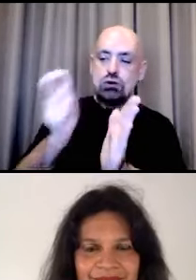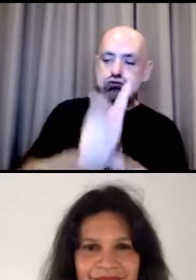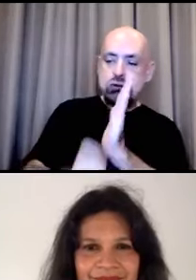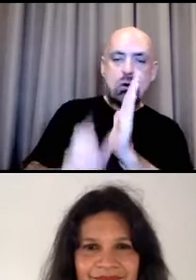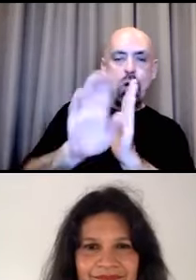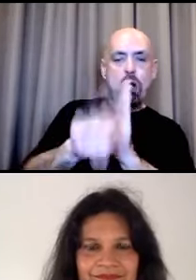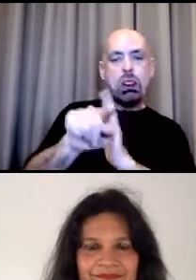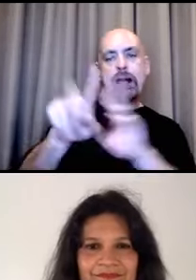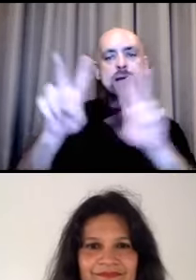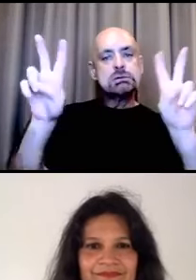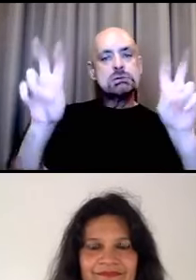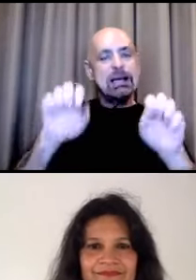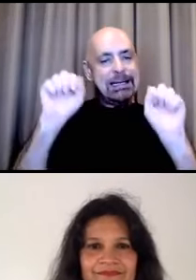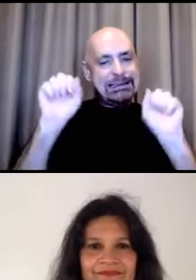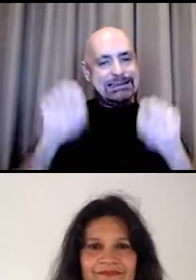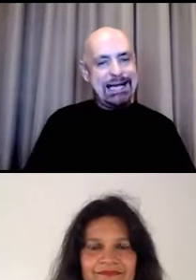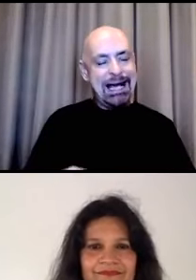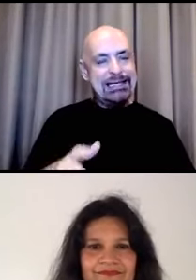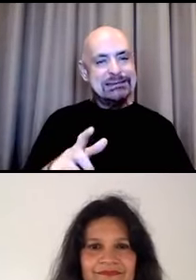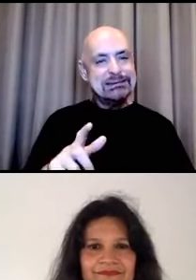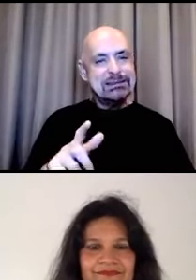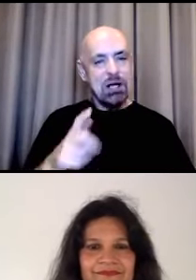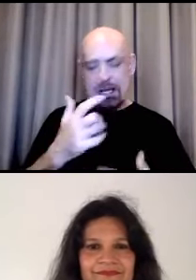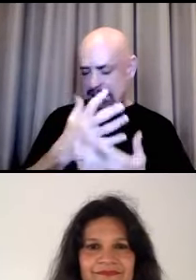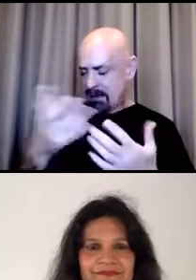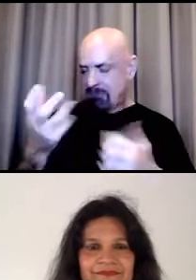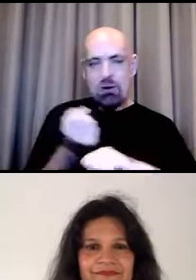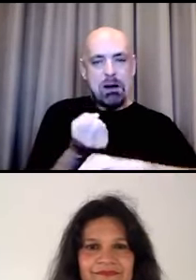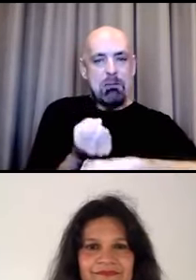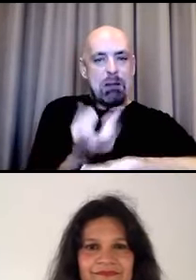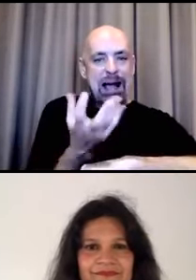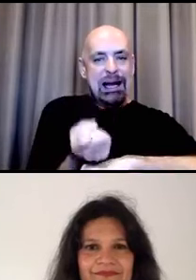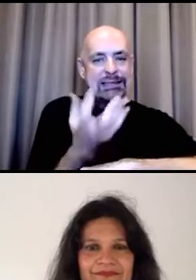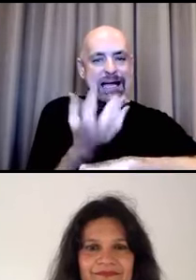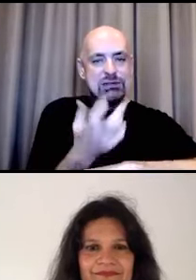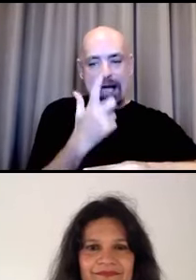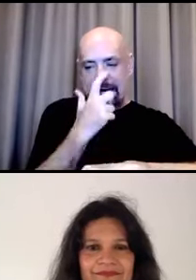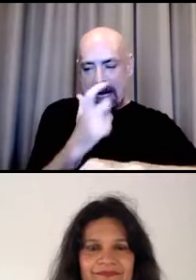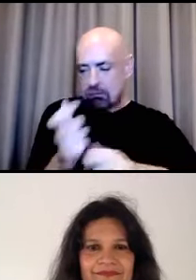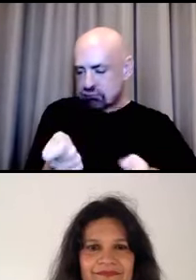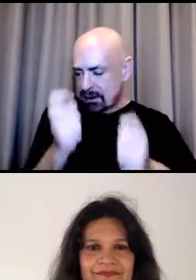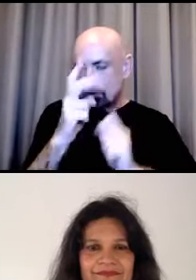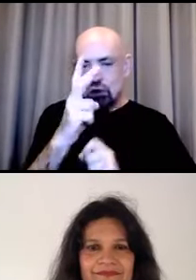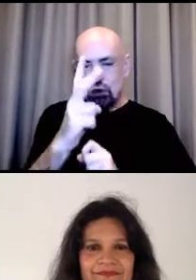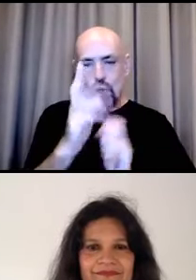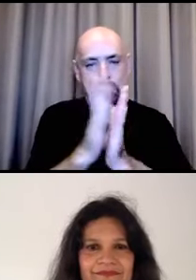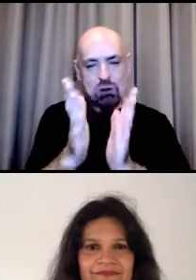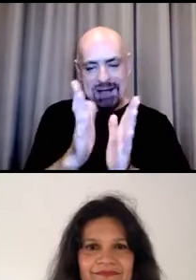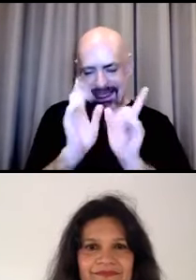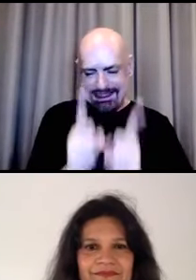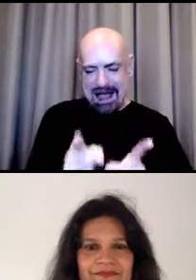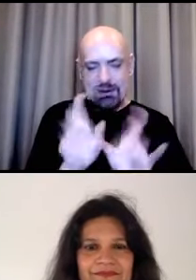use the word, one has to see what could be expected to be discussed in a situation without